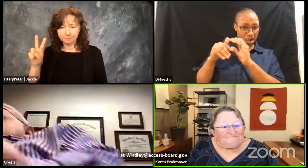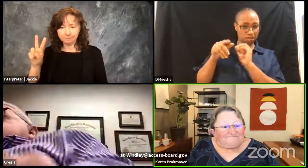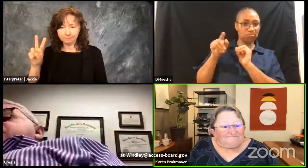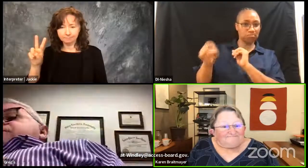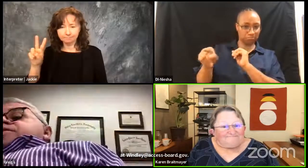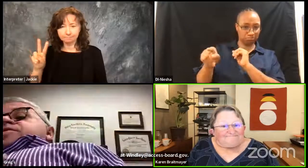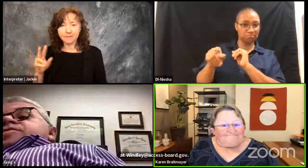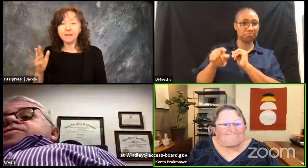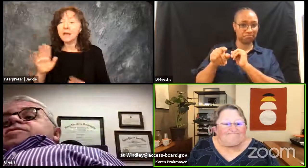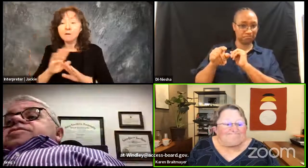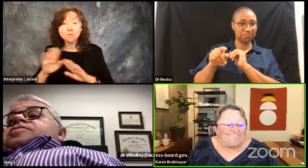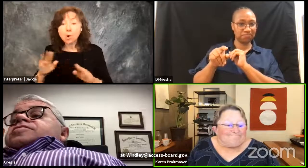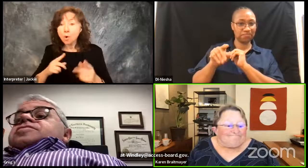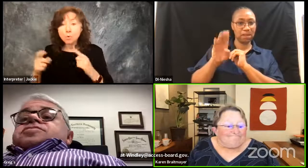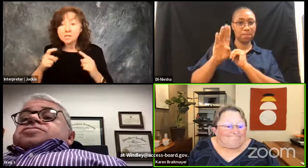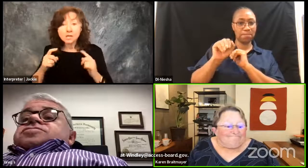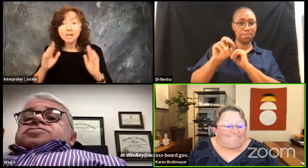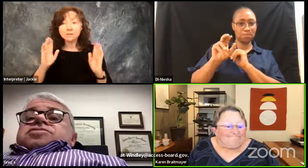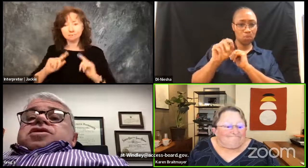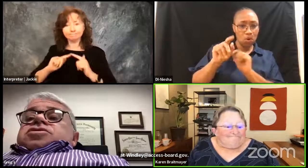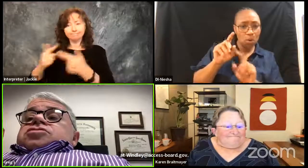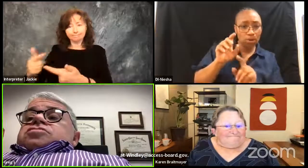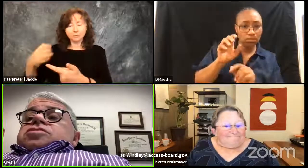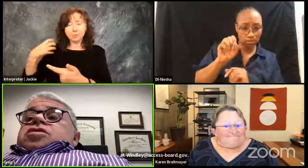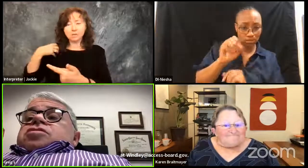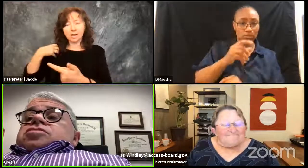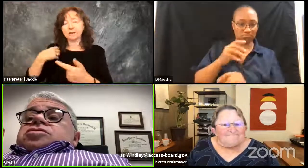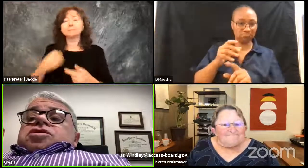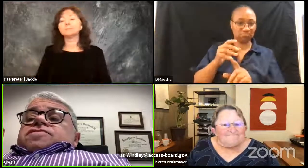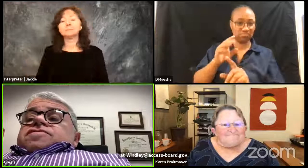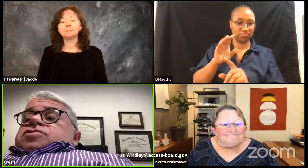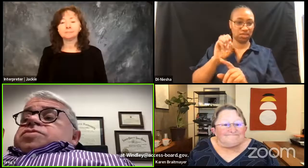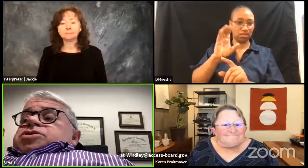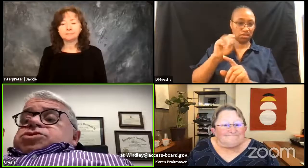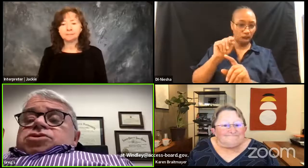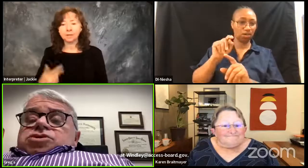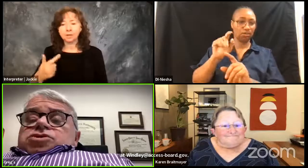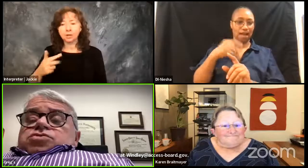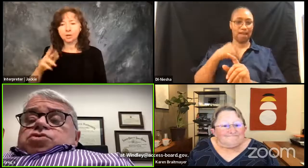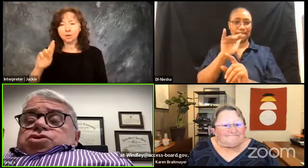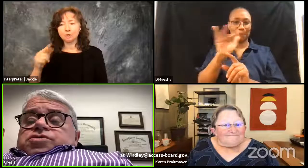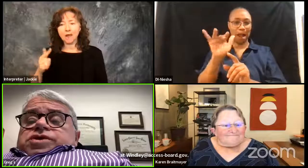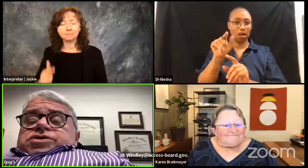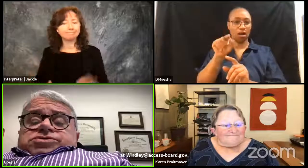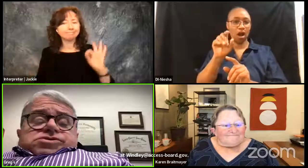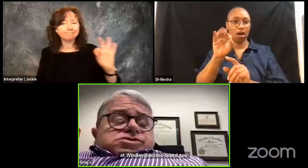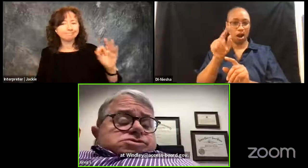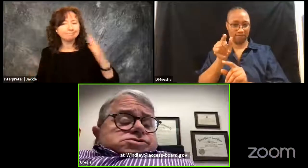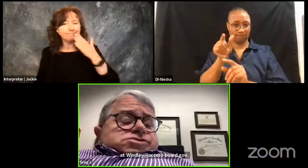Thank you, Karen, and thanks for the Committee's work on that.